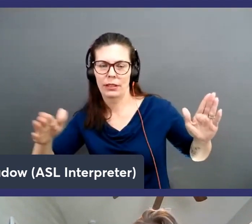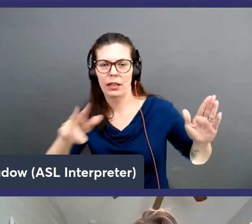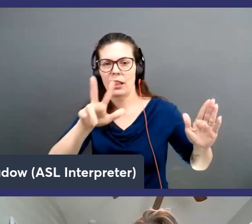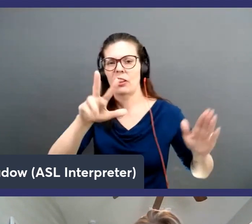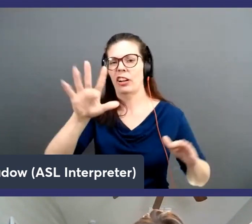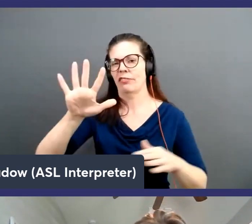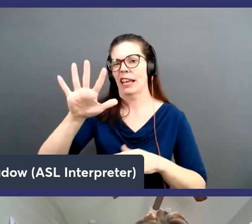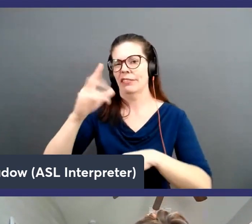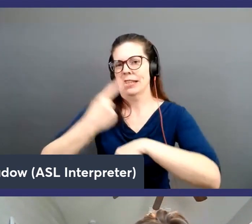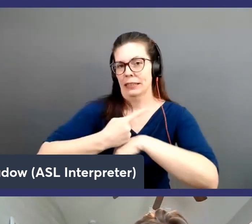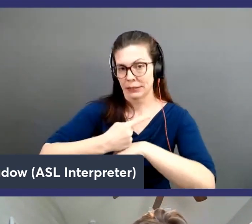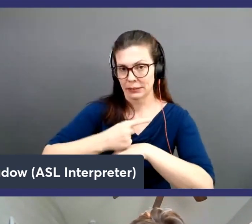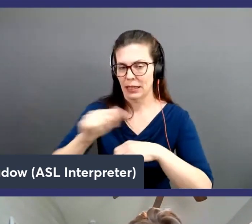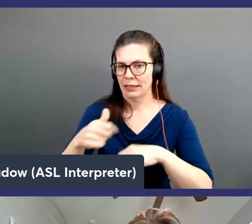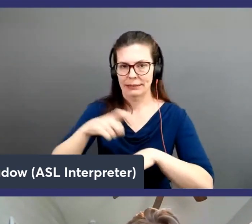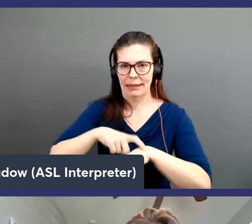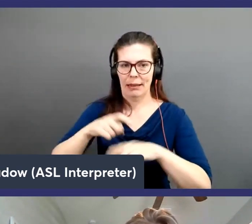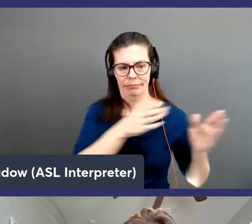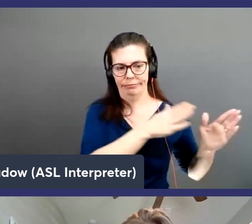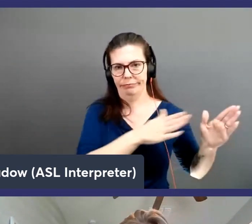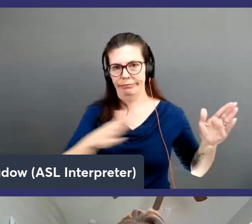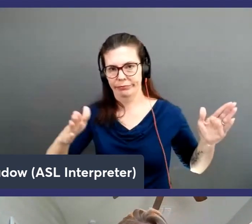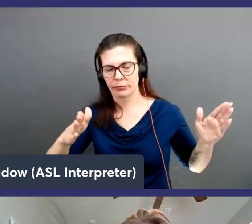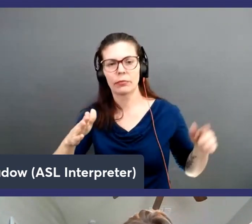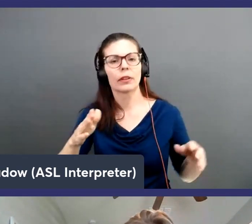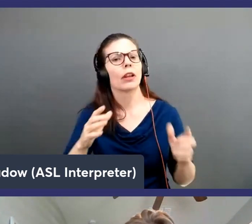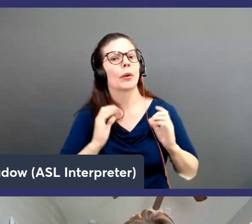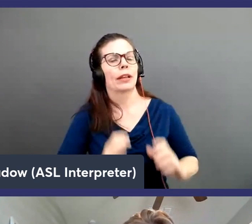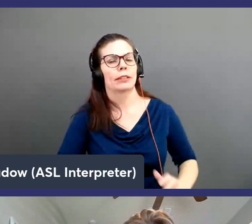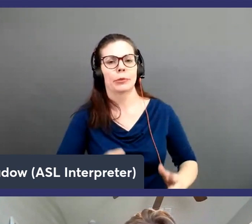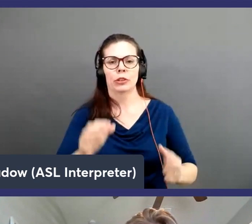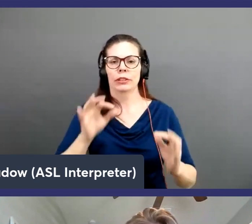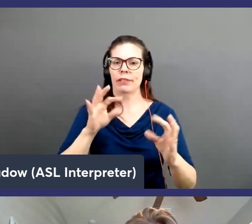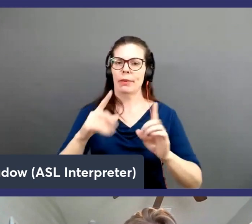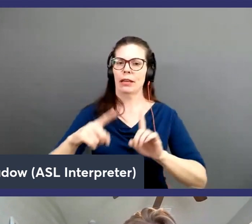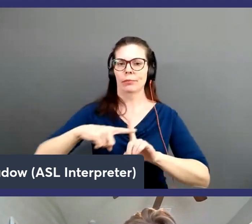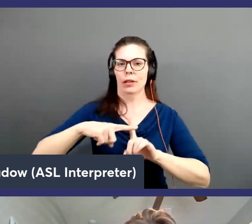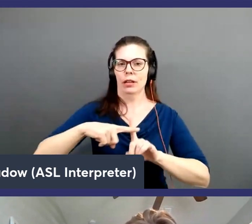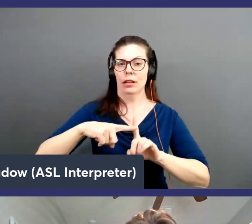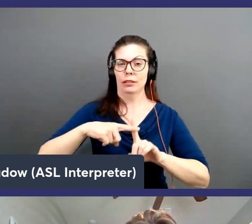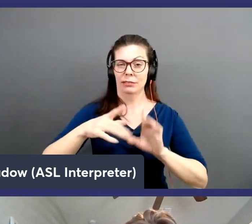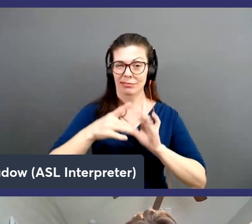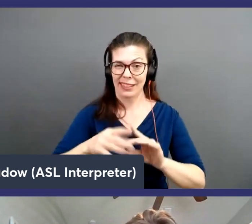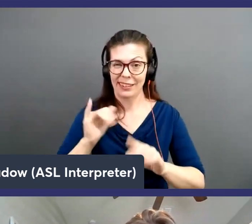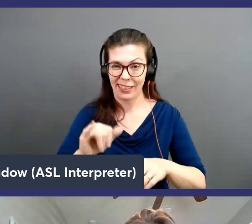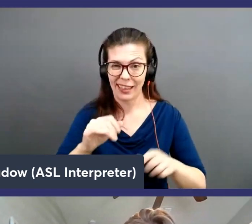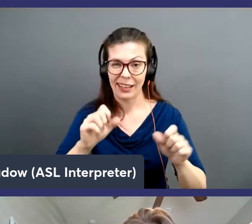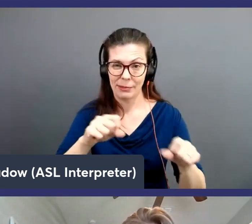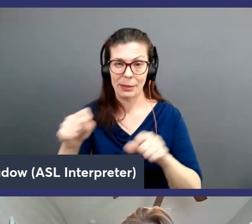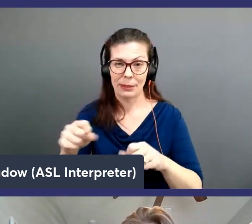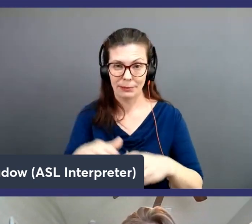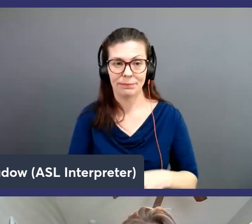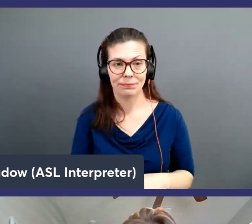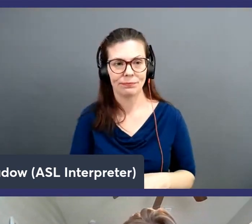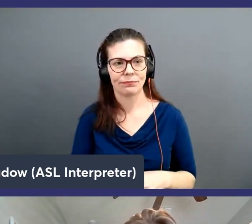and customers have given us a lot of positive feedback about this capability. Okay, that's really interesting because you know,